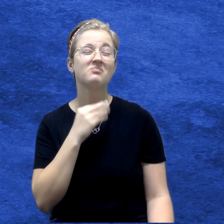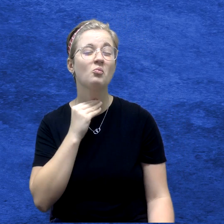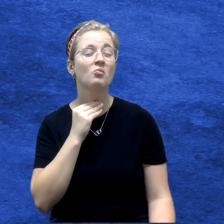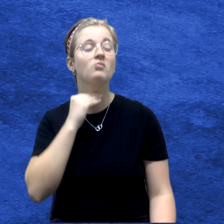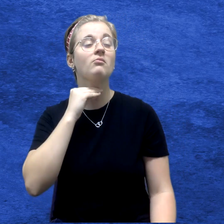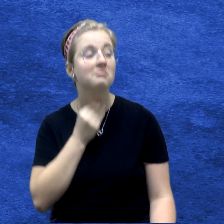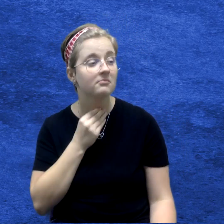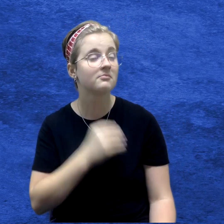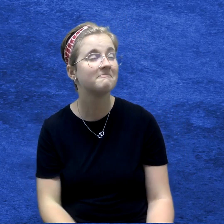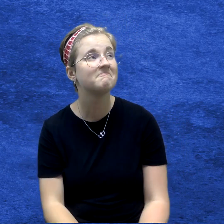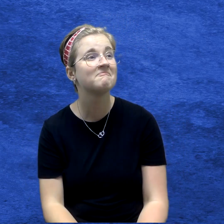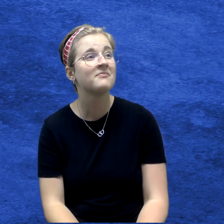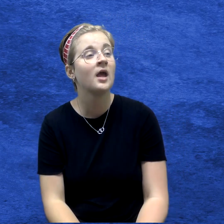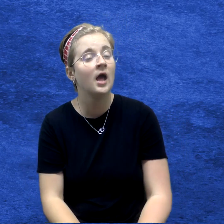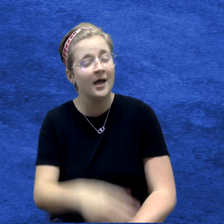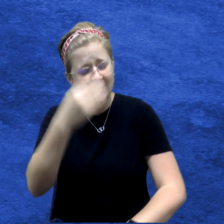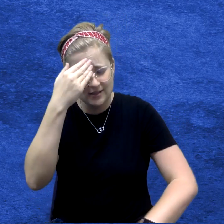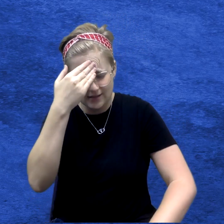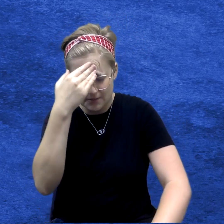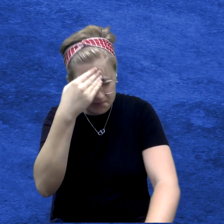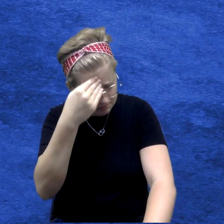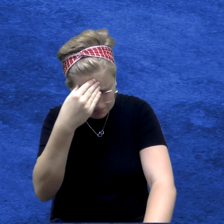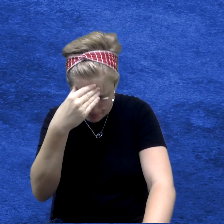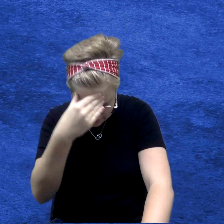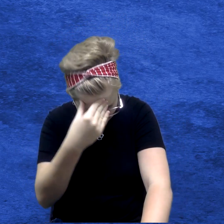He rubbed his forehead as though he had a headache.